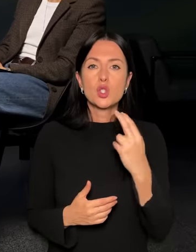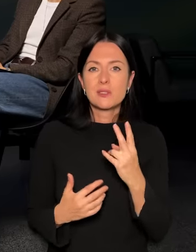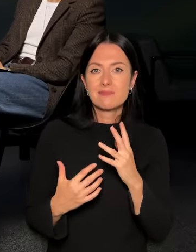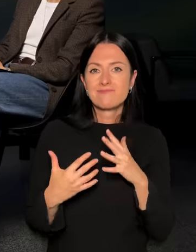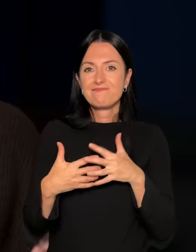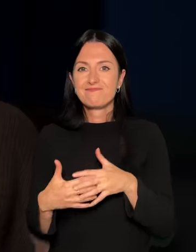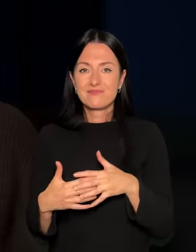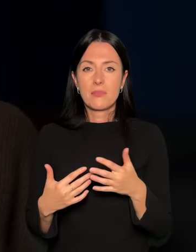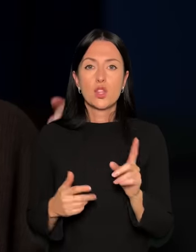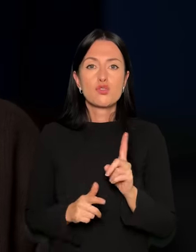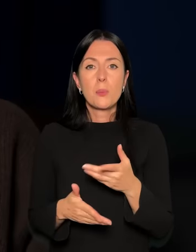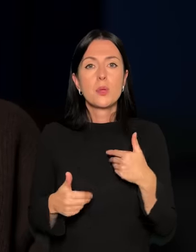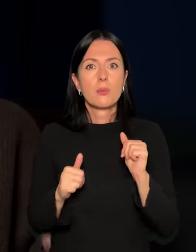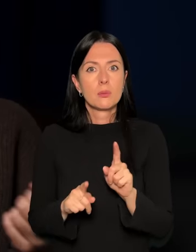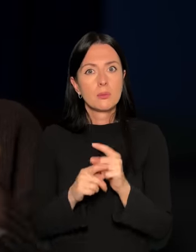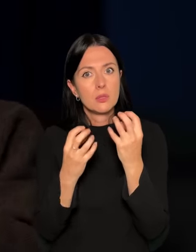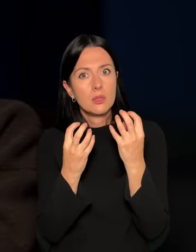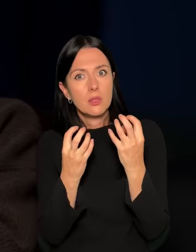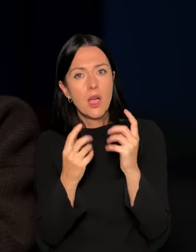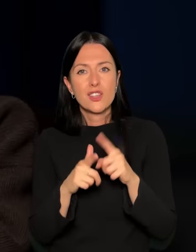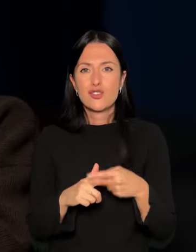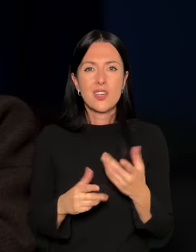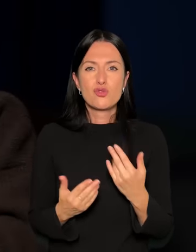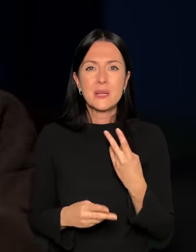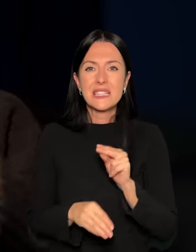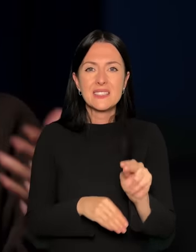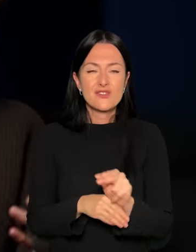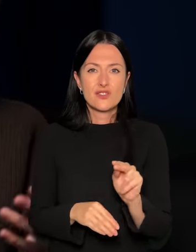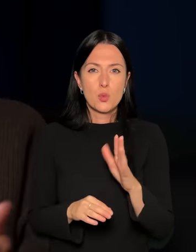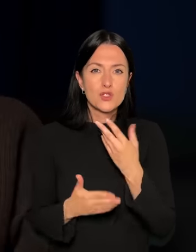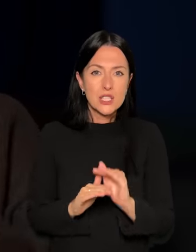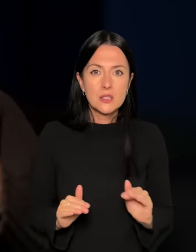that we can stare at others, or if we don't teach our children, they'll stare